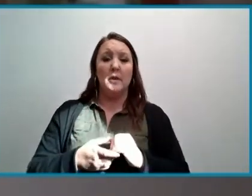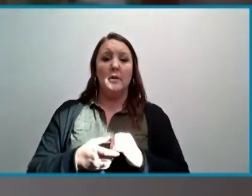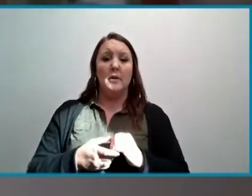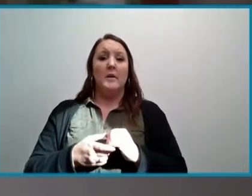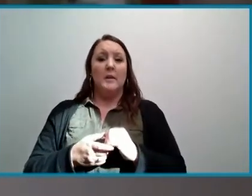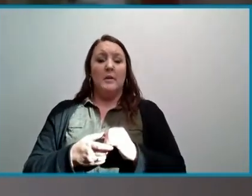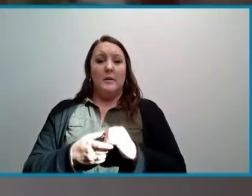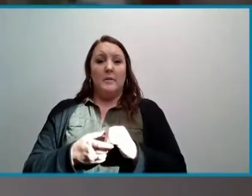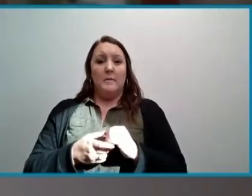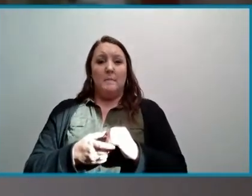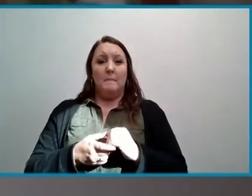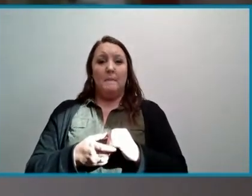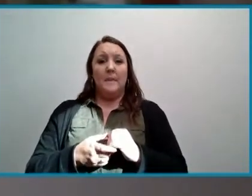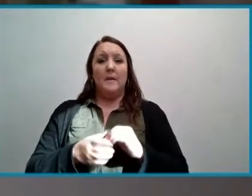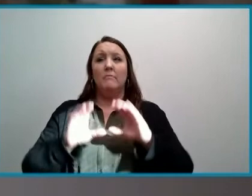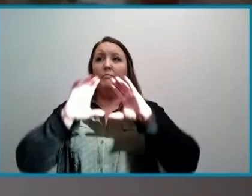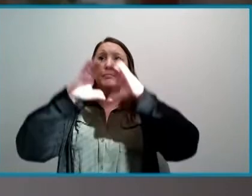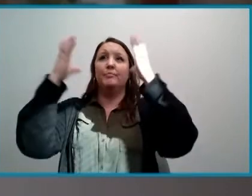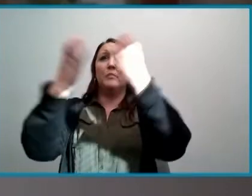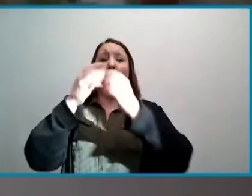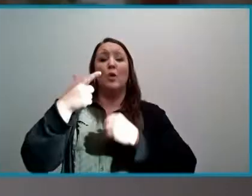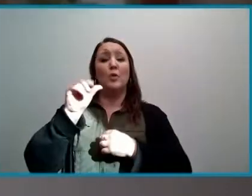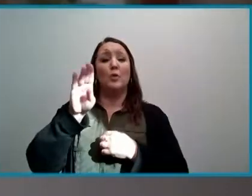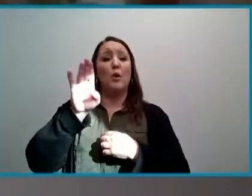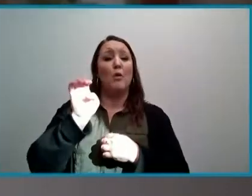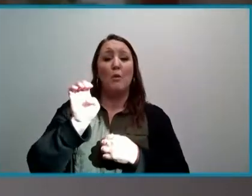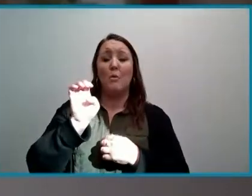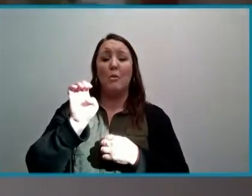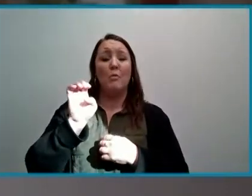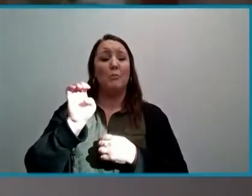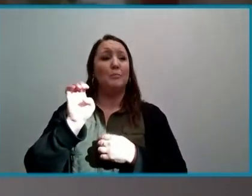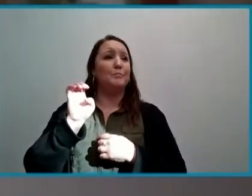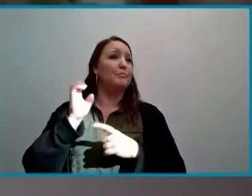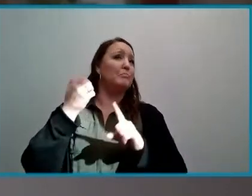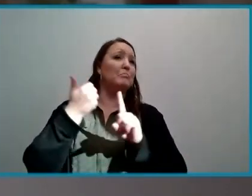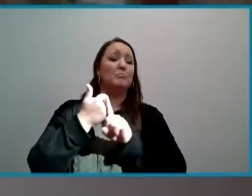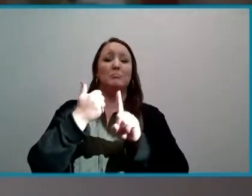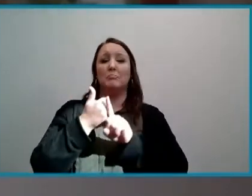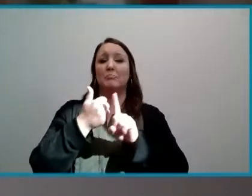The Globe is, is a, is a 501c3, they,